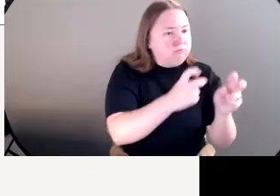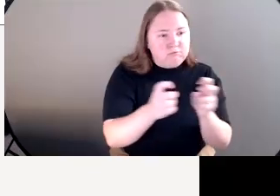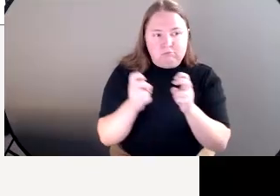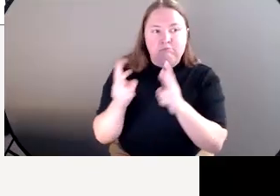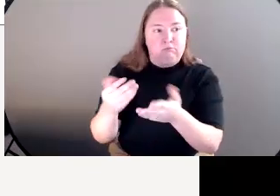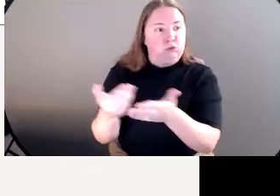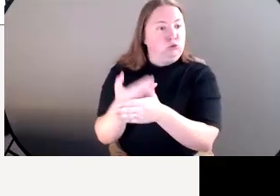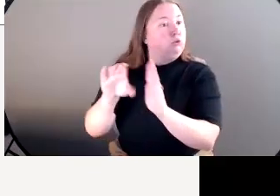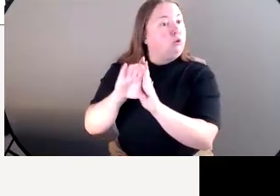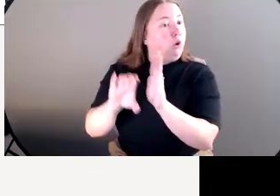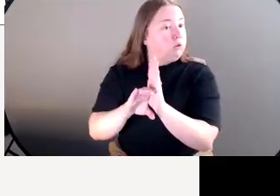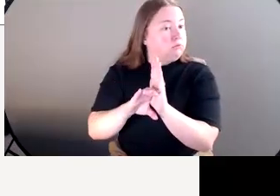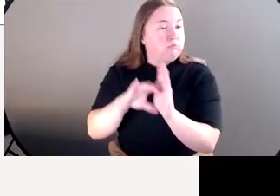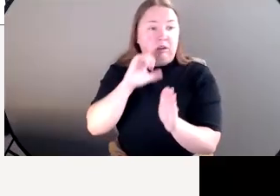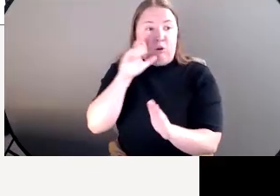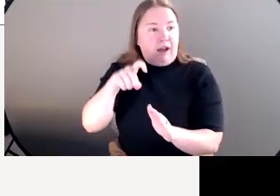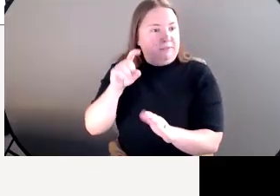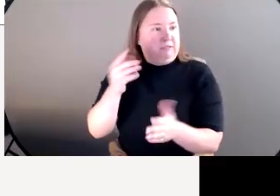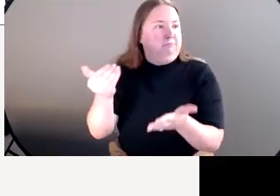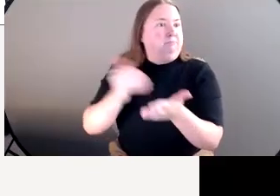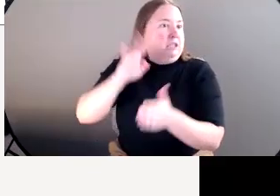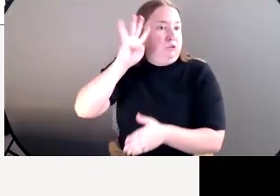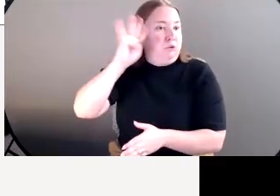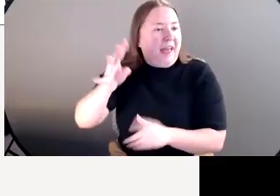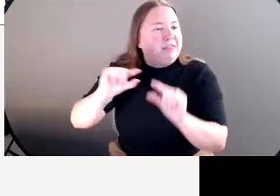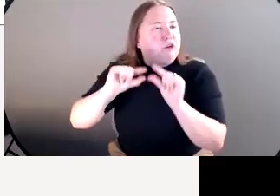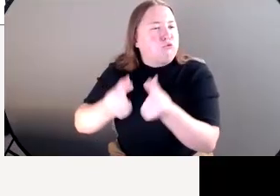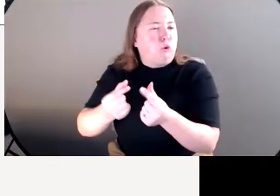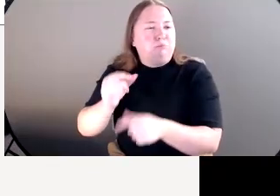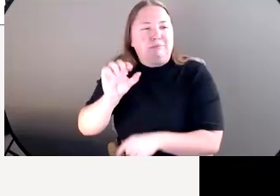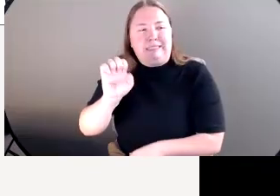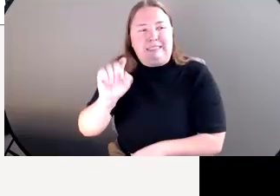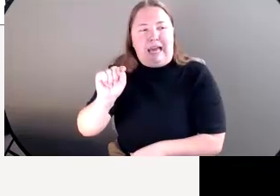so that we don't have to recreate those group sets again in our new course.